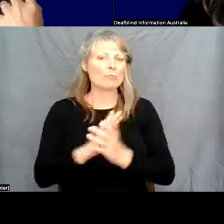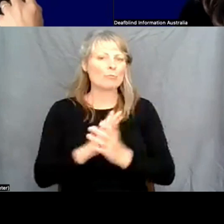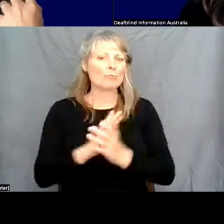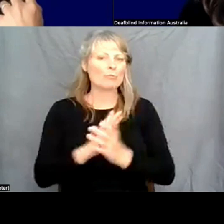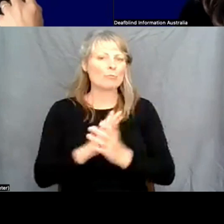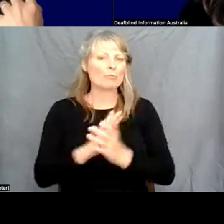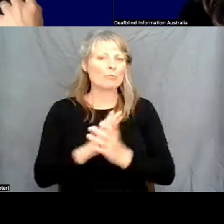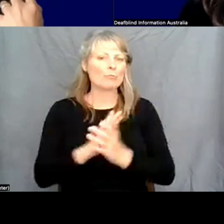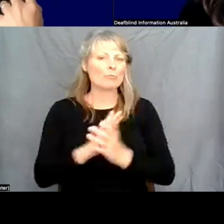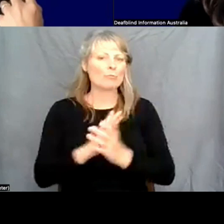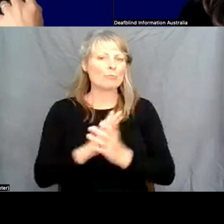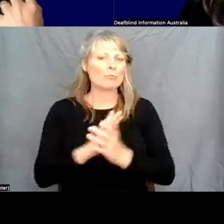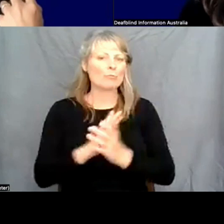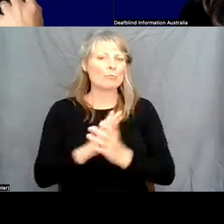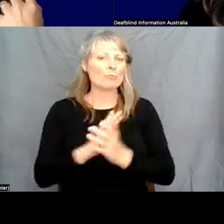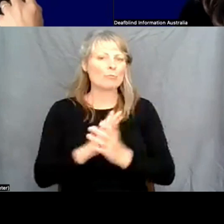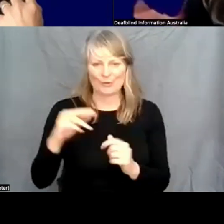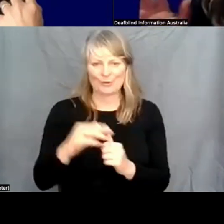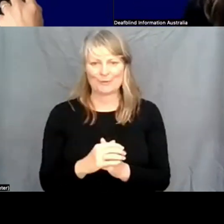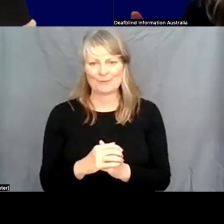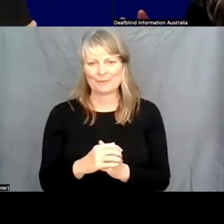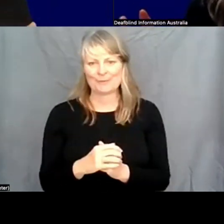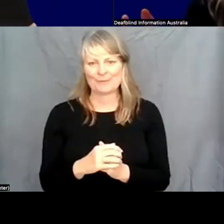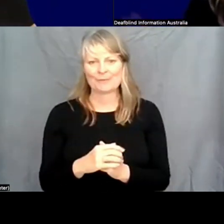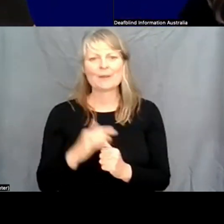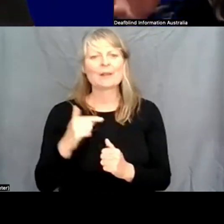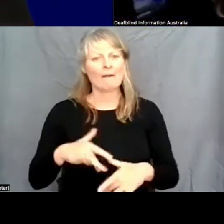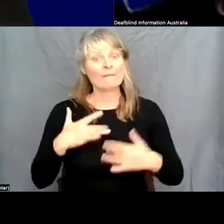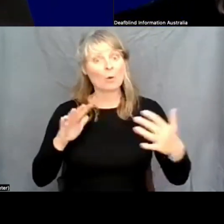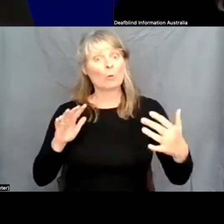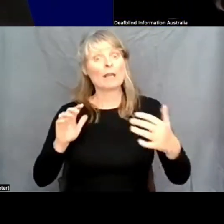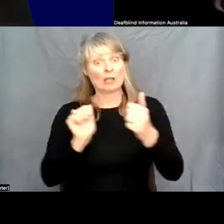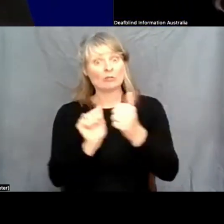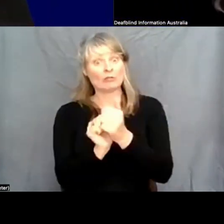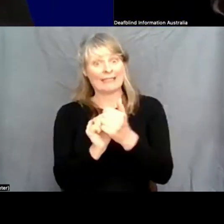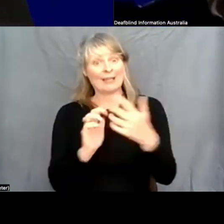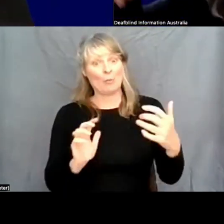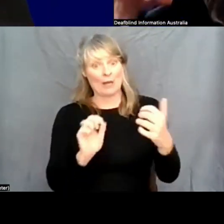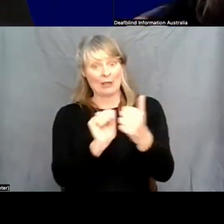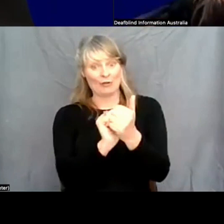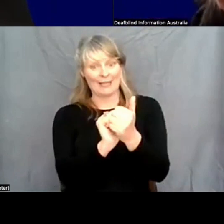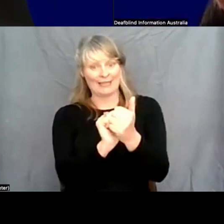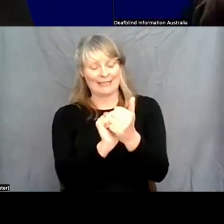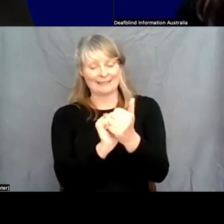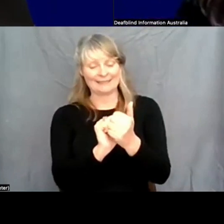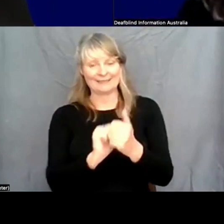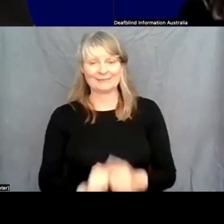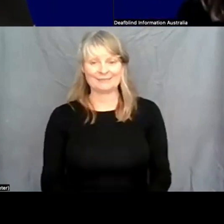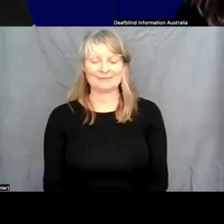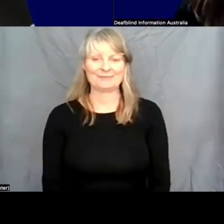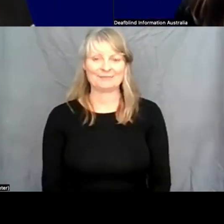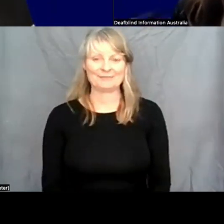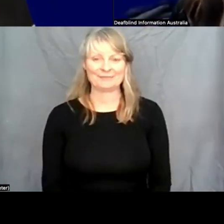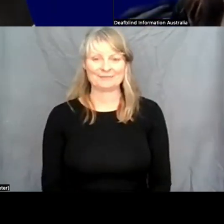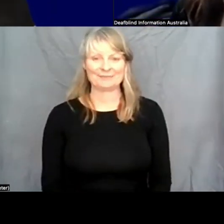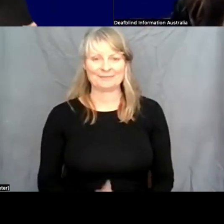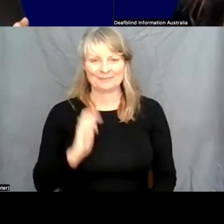I think we agree with each other. I think we are just giving the different ends of the spectrum. I do too.